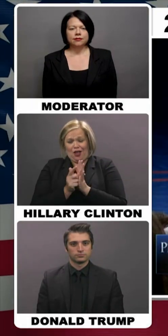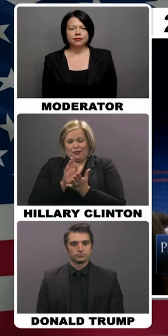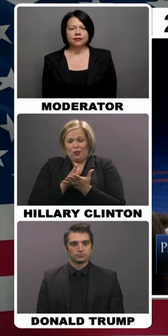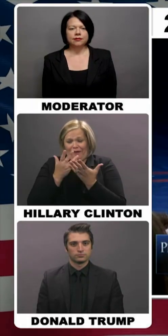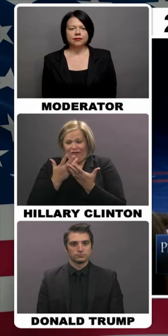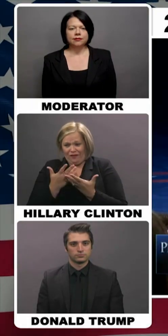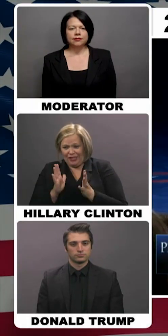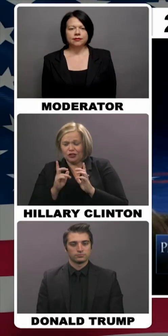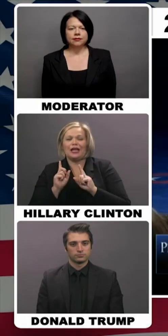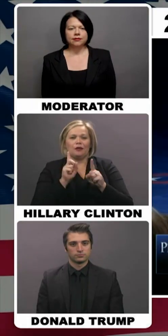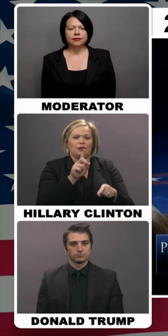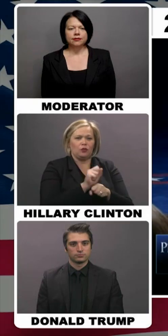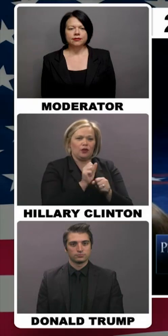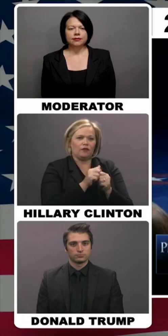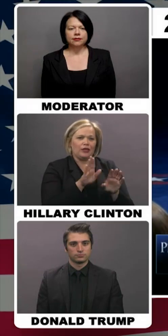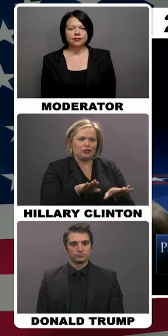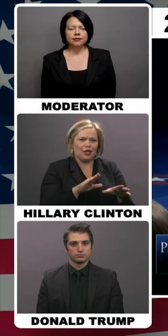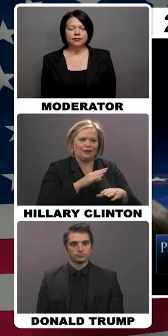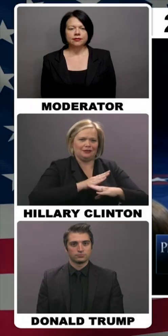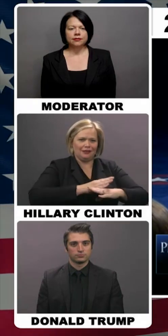And Donald talks a lot about, you know,